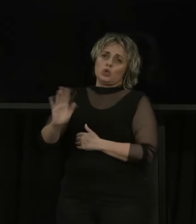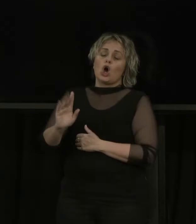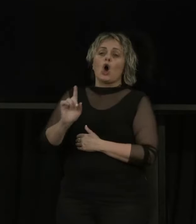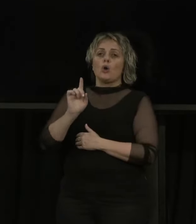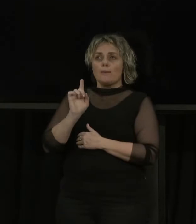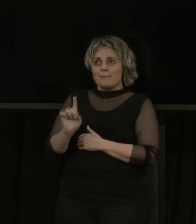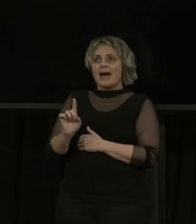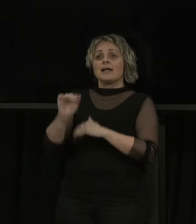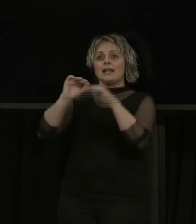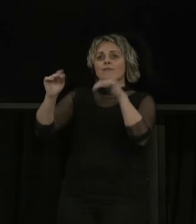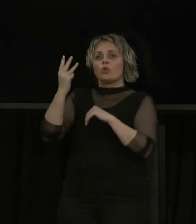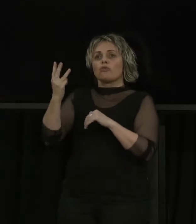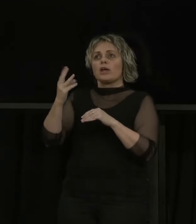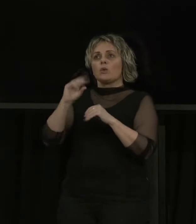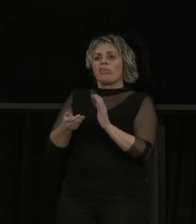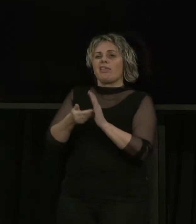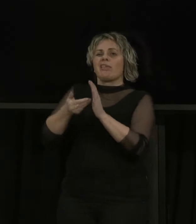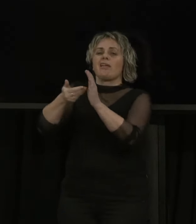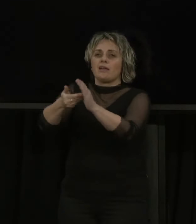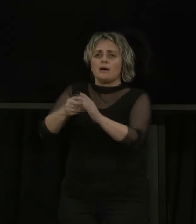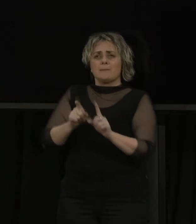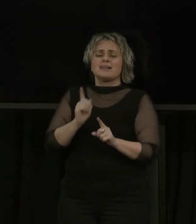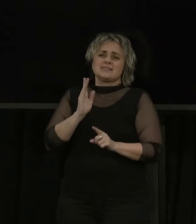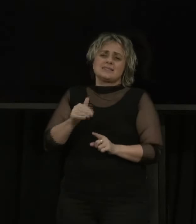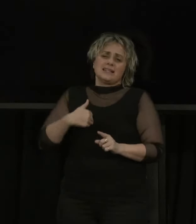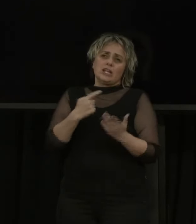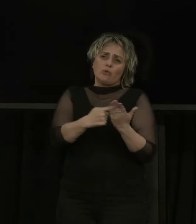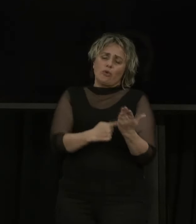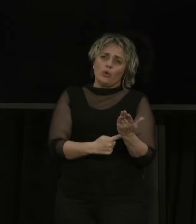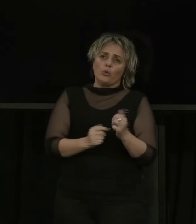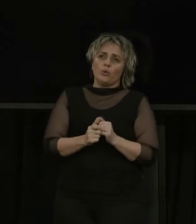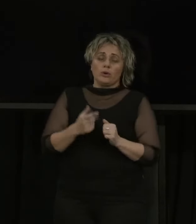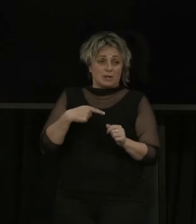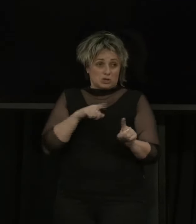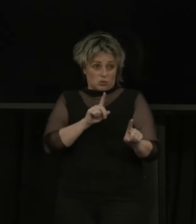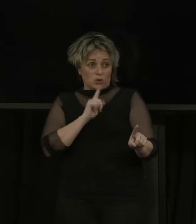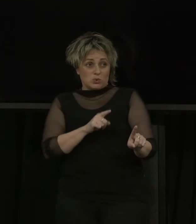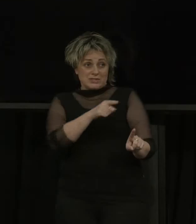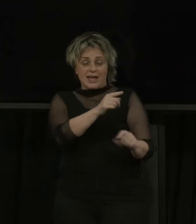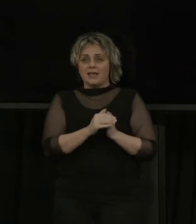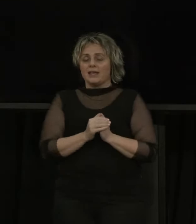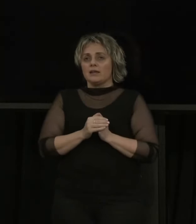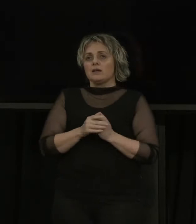developed? I would say we are still in level III, most thought yesterday as would we be in 2 or not and the answer was no to